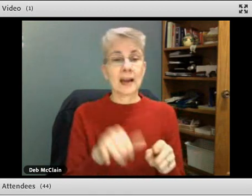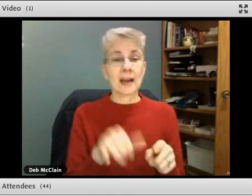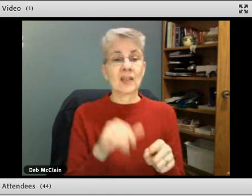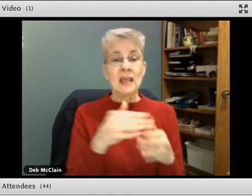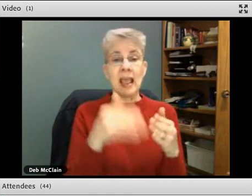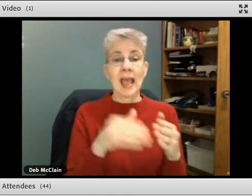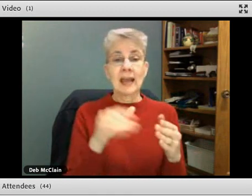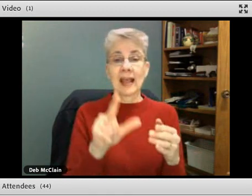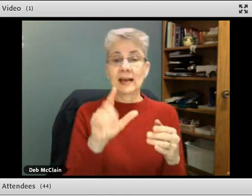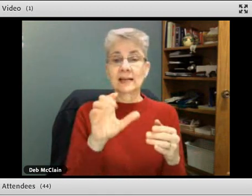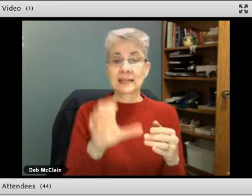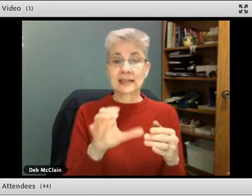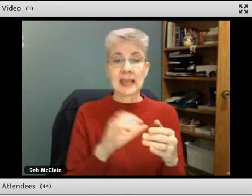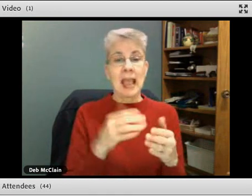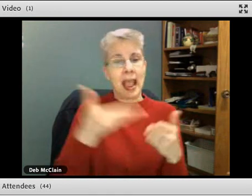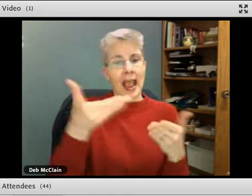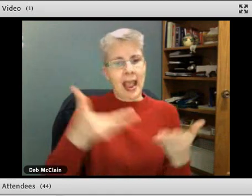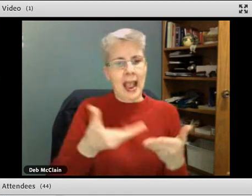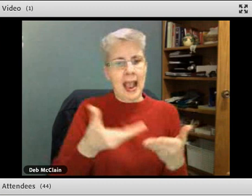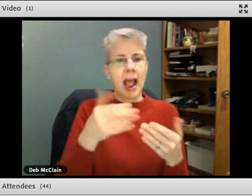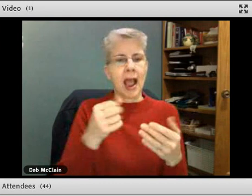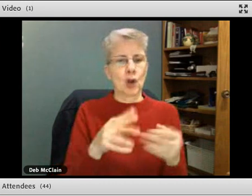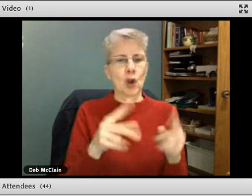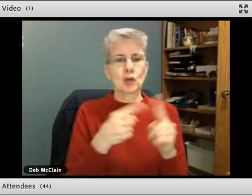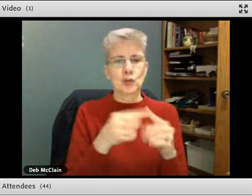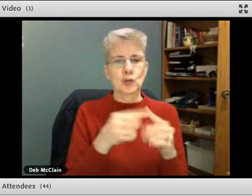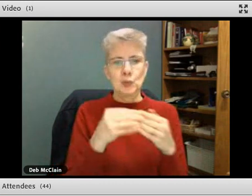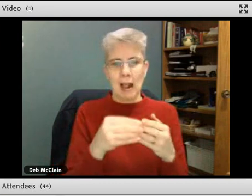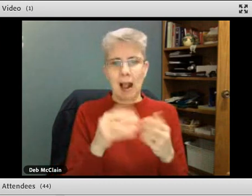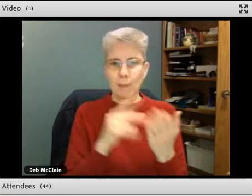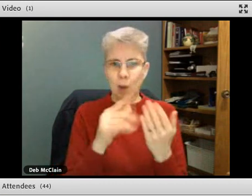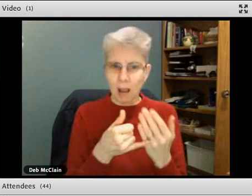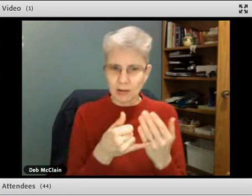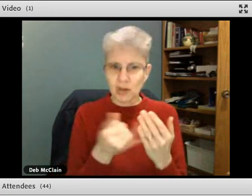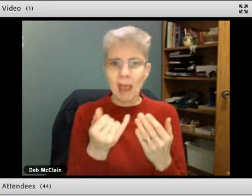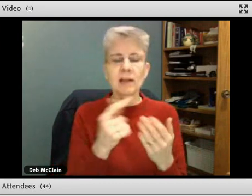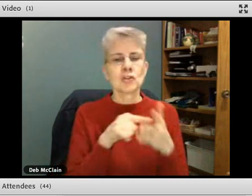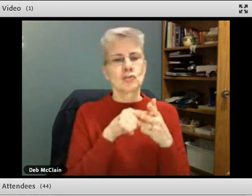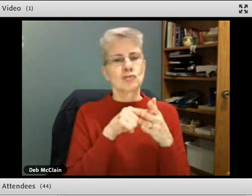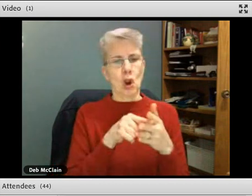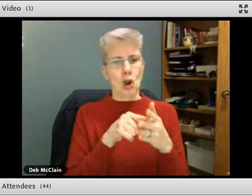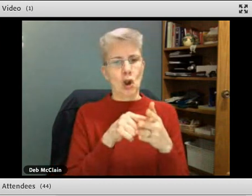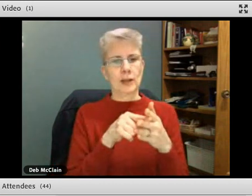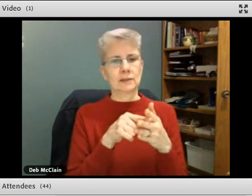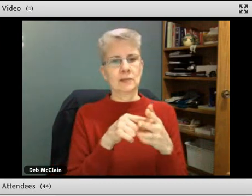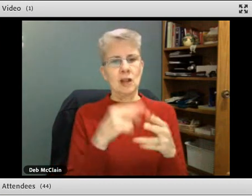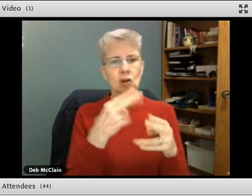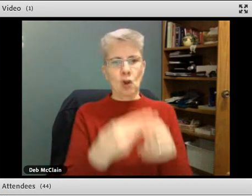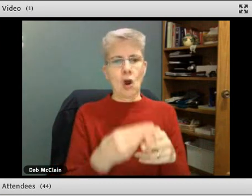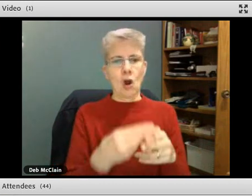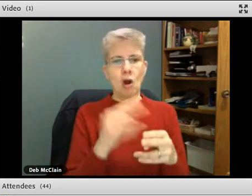specifically to guide this project, which eventually became known as the MARC project.